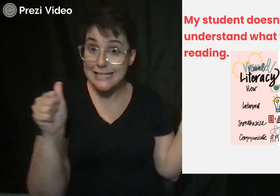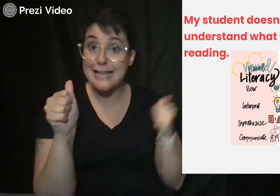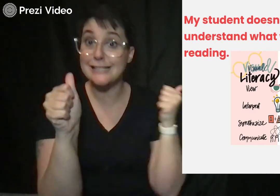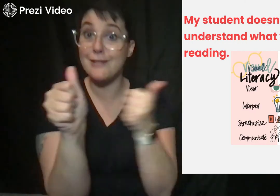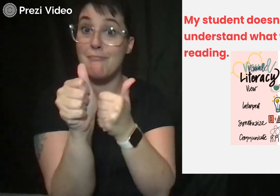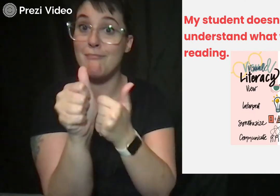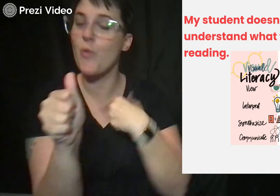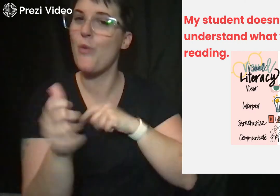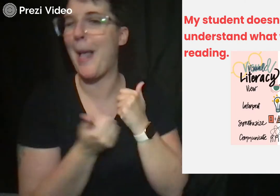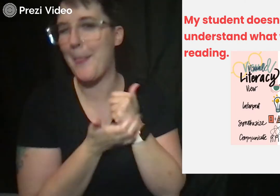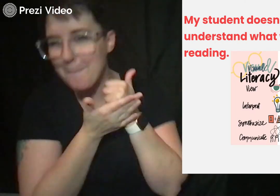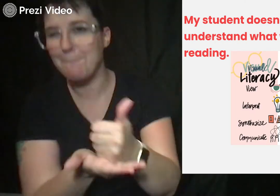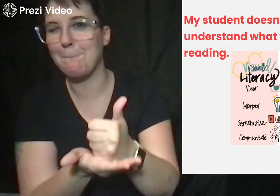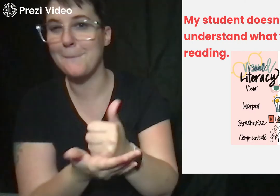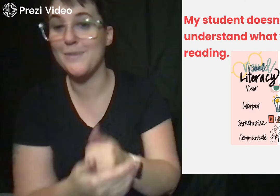But we can help them catch up!